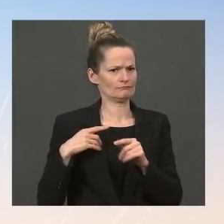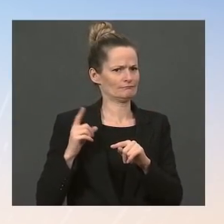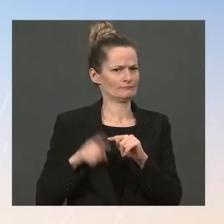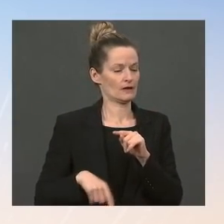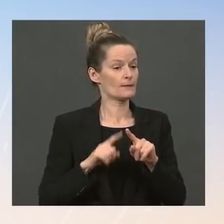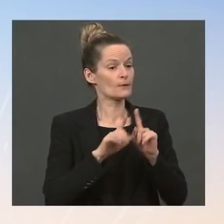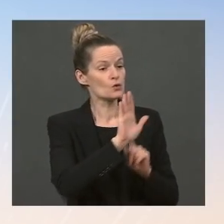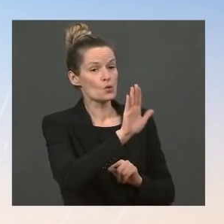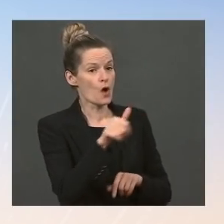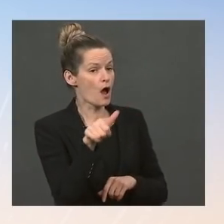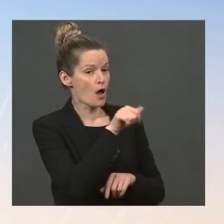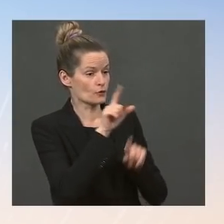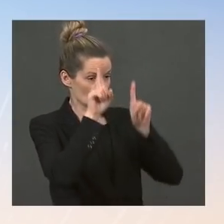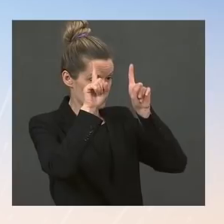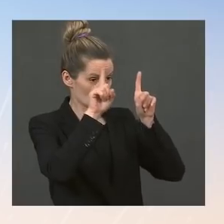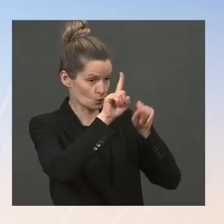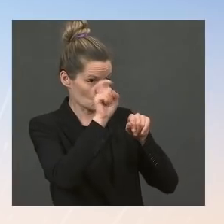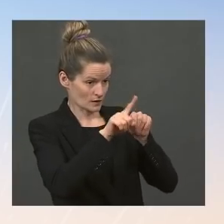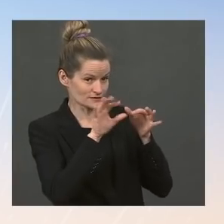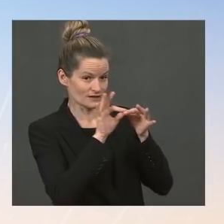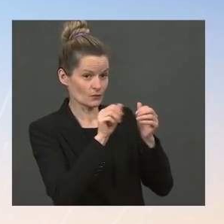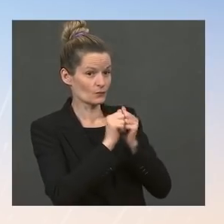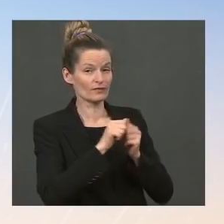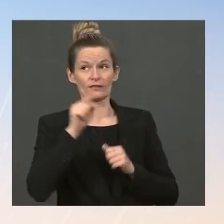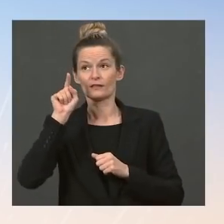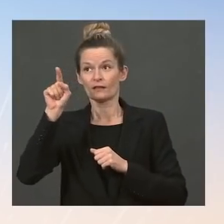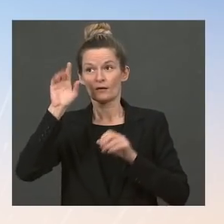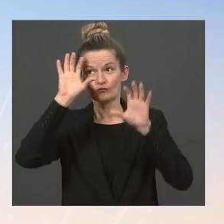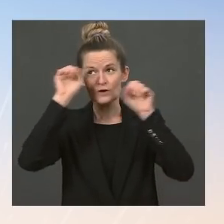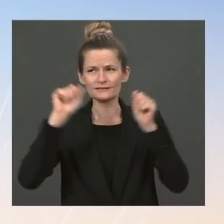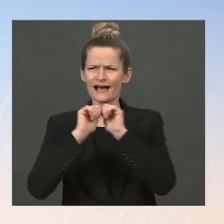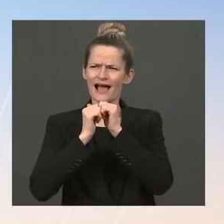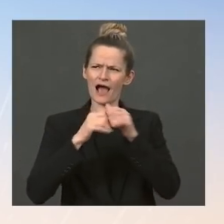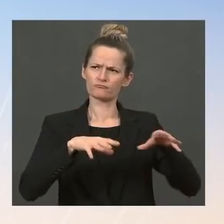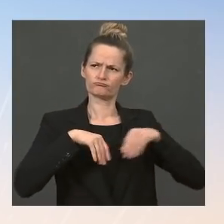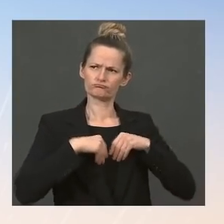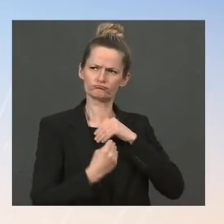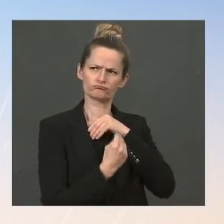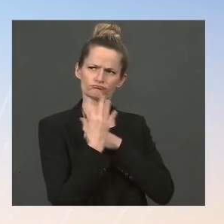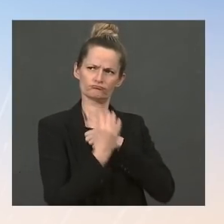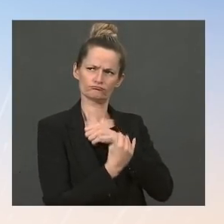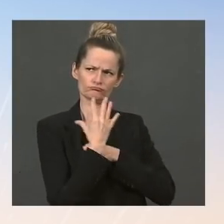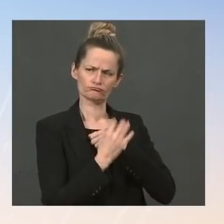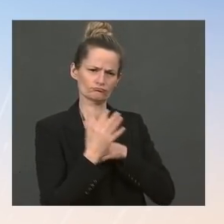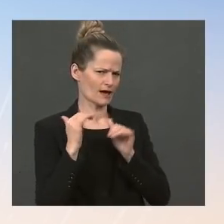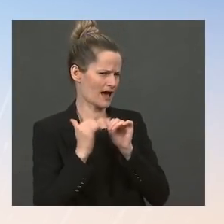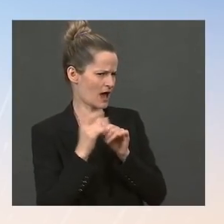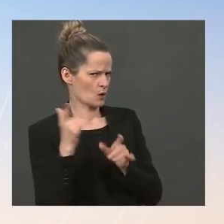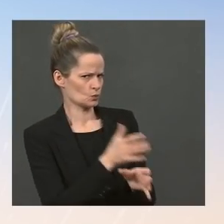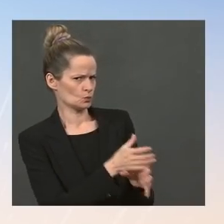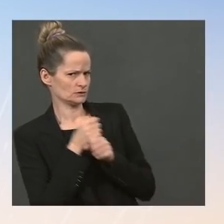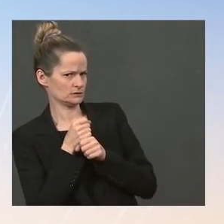with each other as well, of course. First, what we've said from the beginning, as it relates to Afghanistan, is the President asked his team